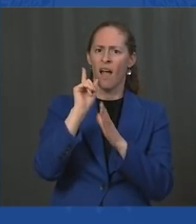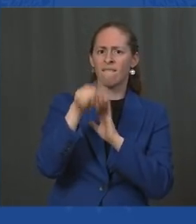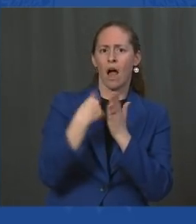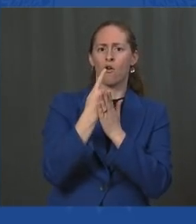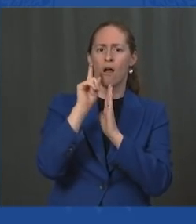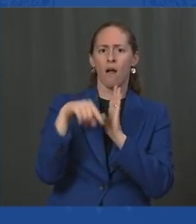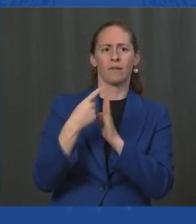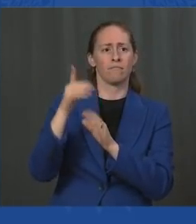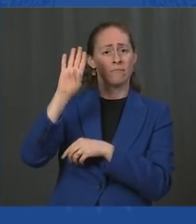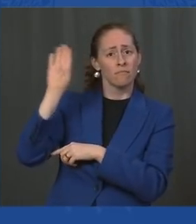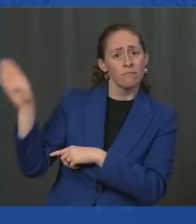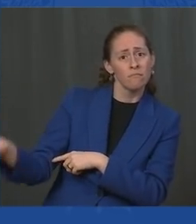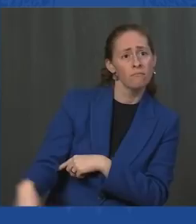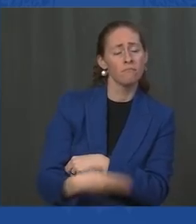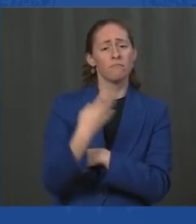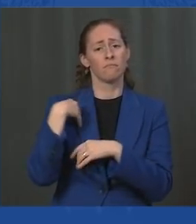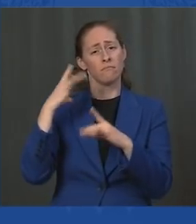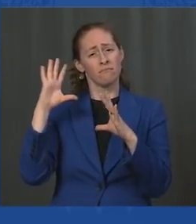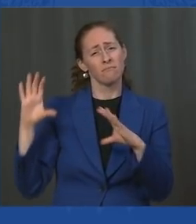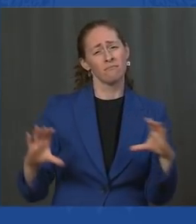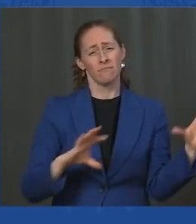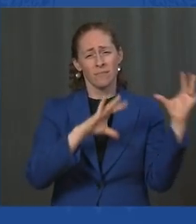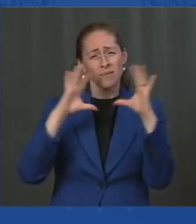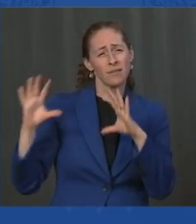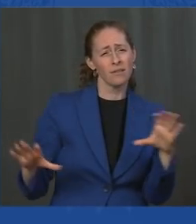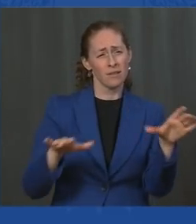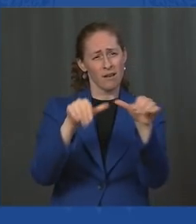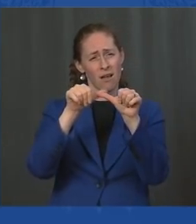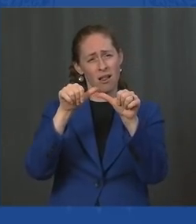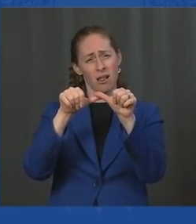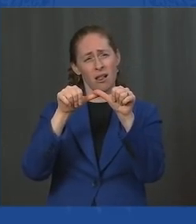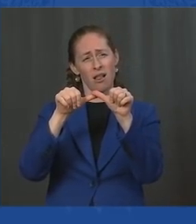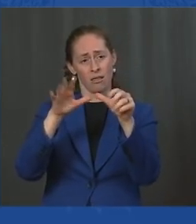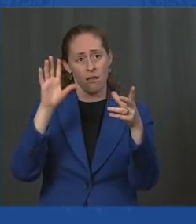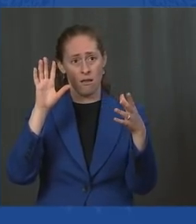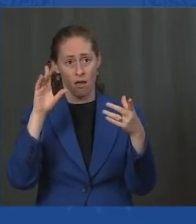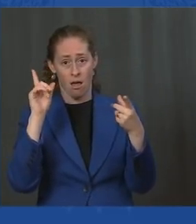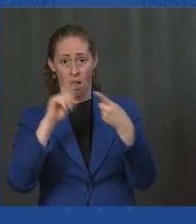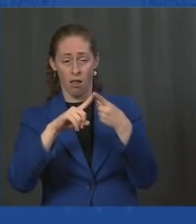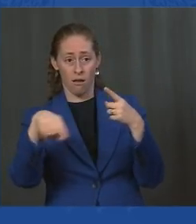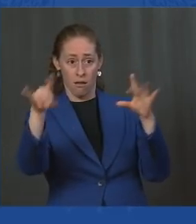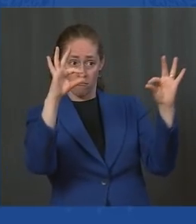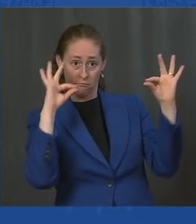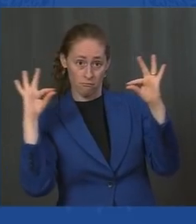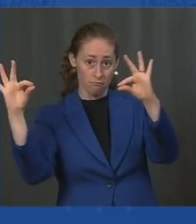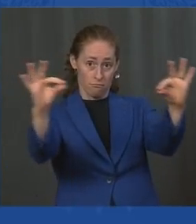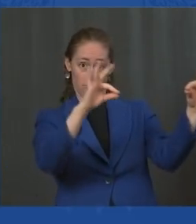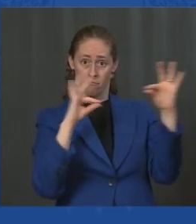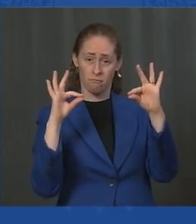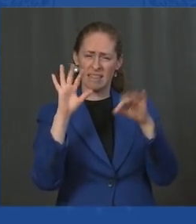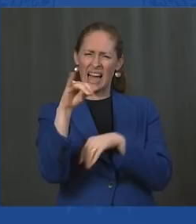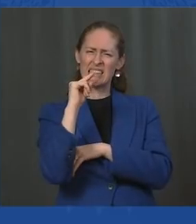until the critical needs of the region are fully met. And we will meet them. Even as we tackle the core elements